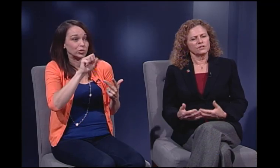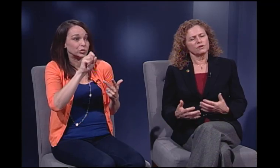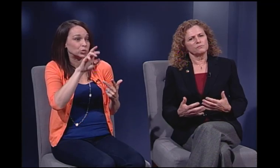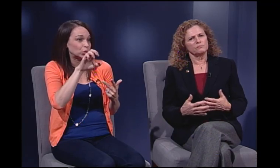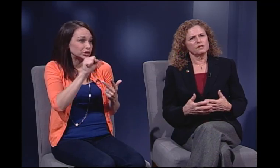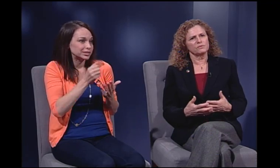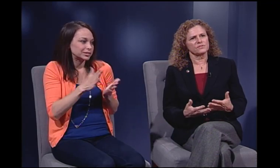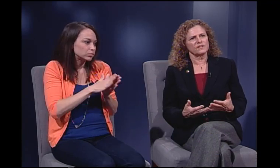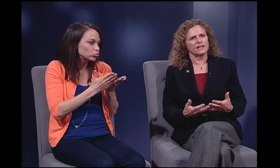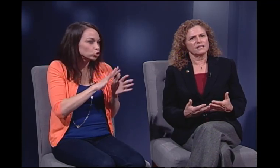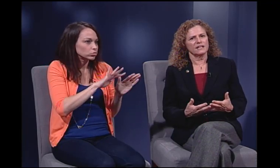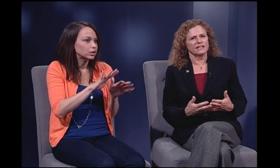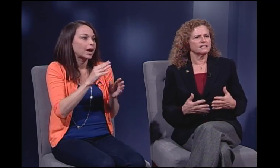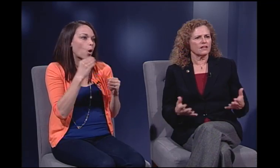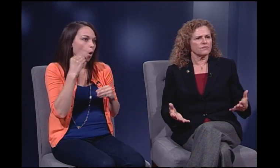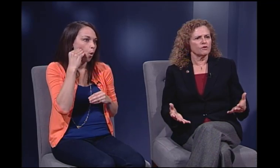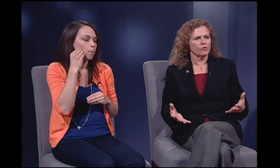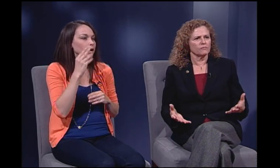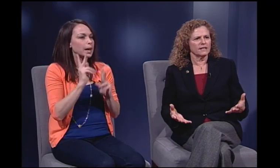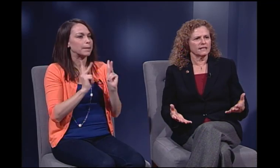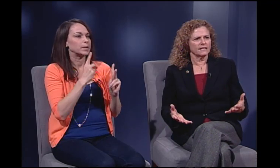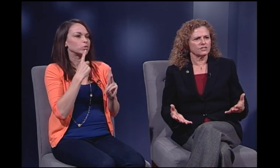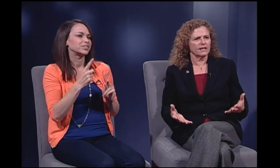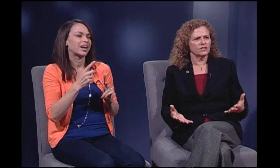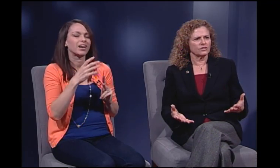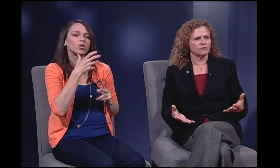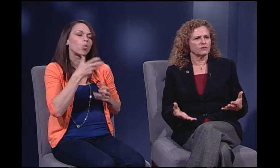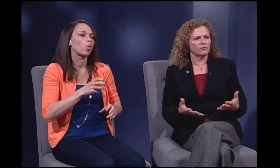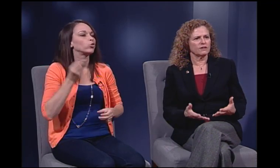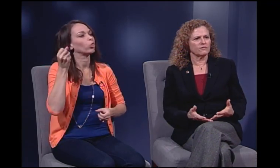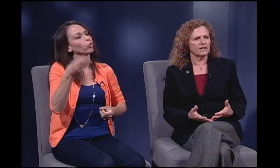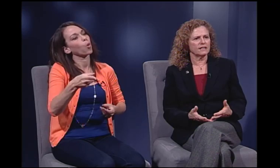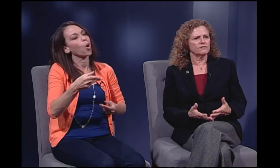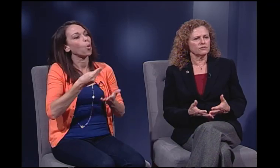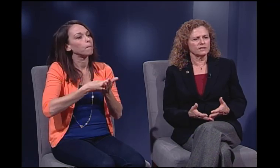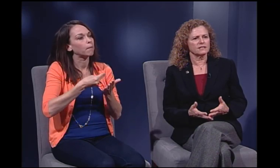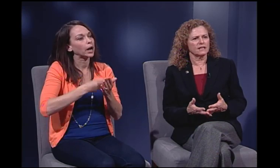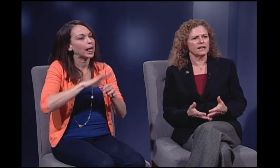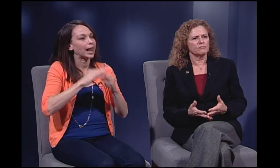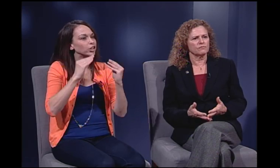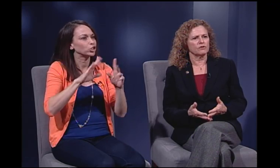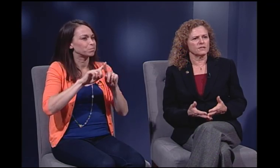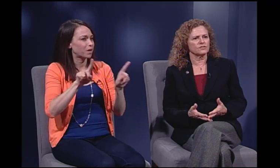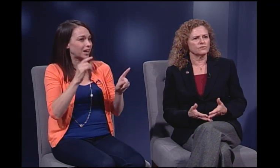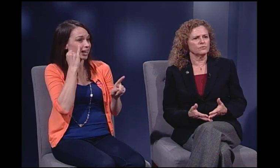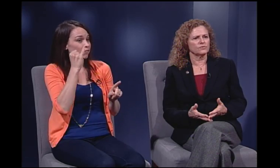You know people say, let's not throw more money at education, but quite frankly, if you look at the high performing schools